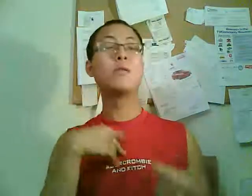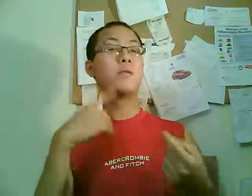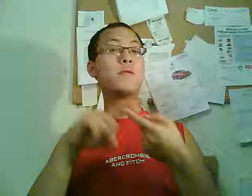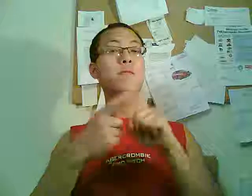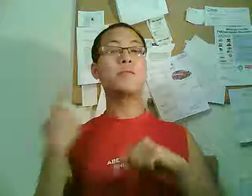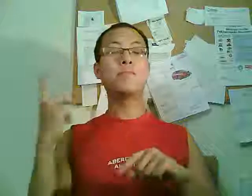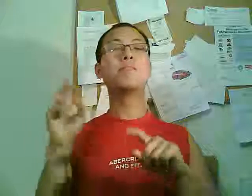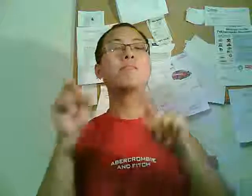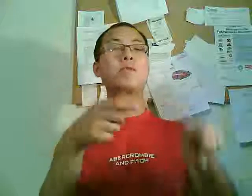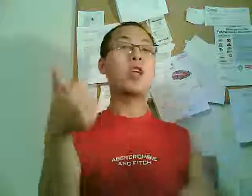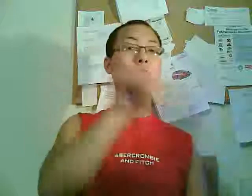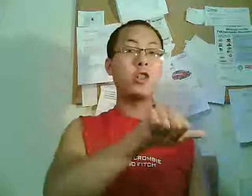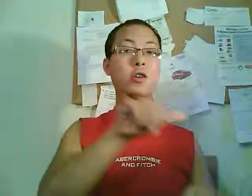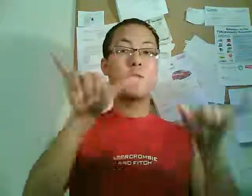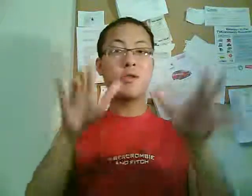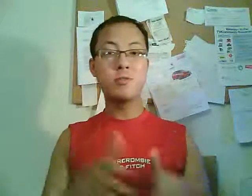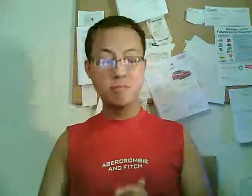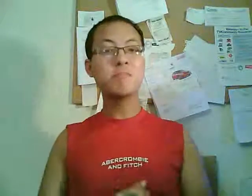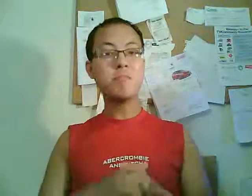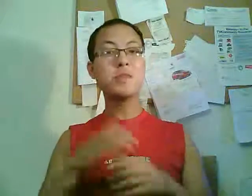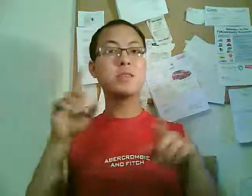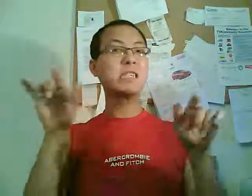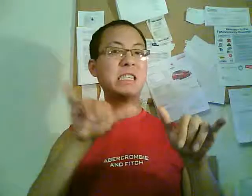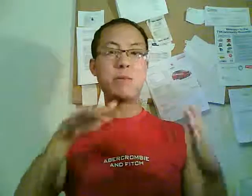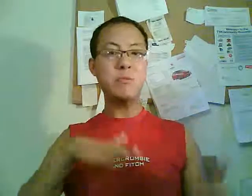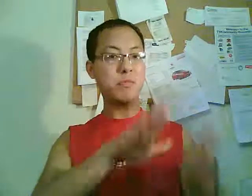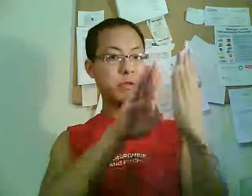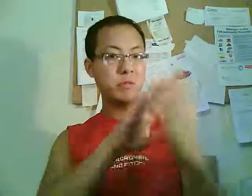So my friend and I went to another bartender. We used the same approach.